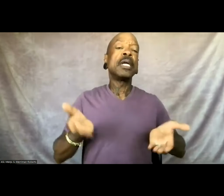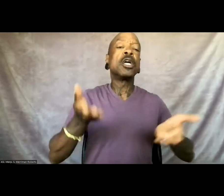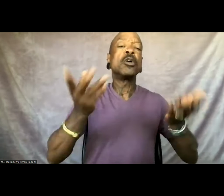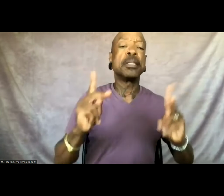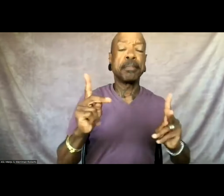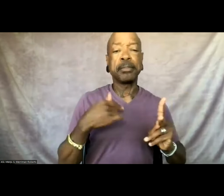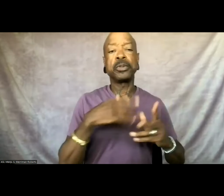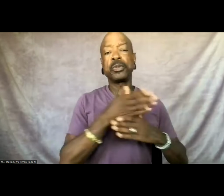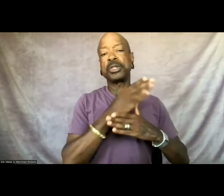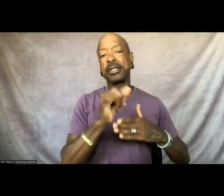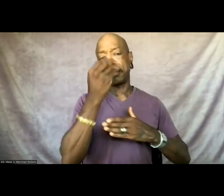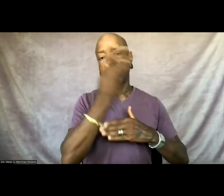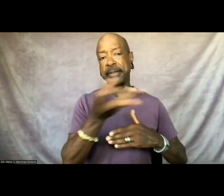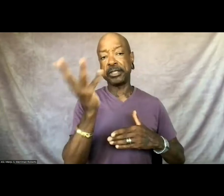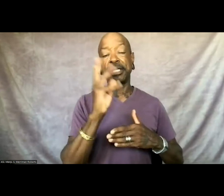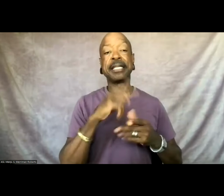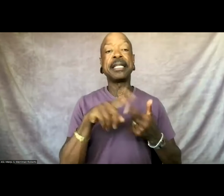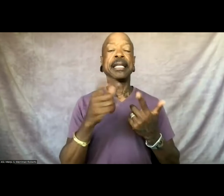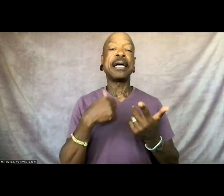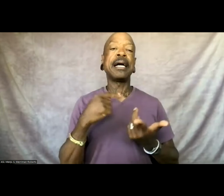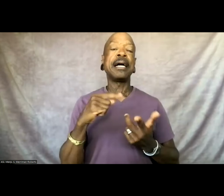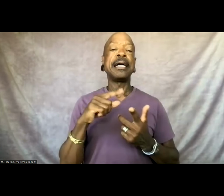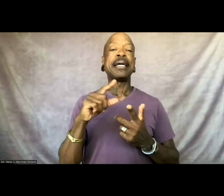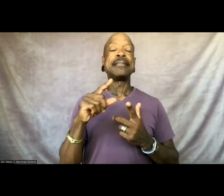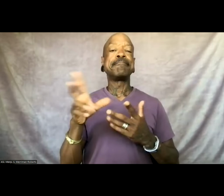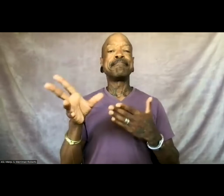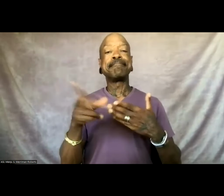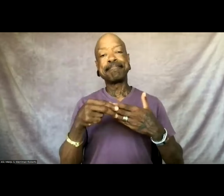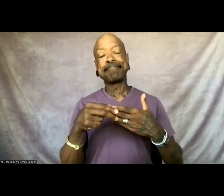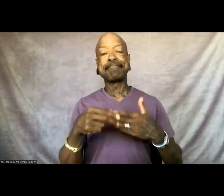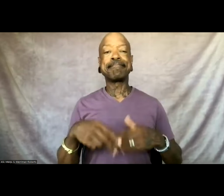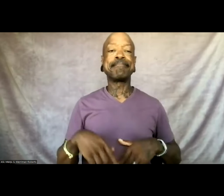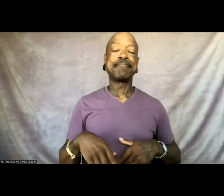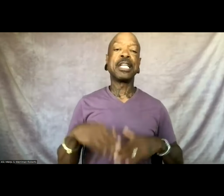that mistake of risking their SSI. Spread the word. So you